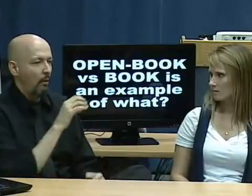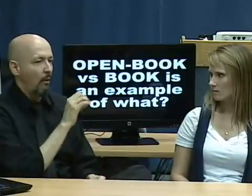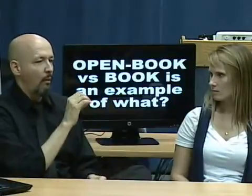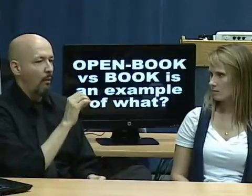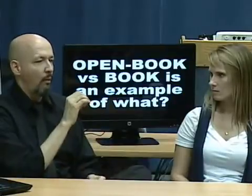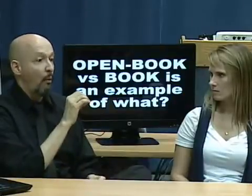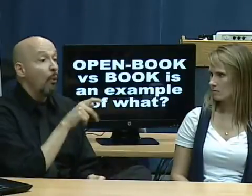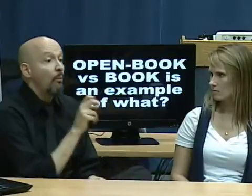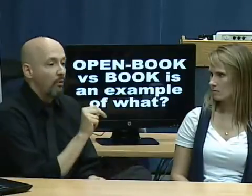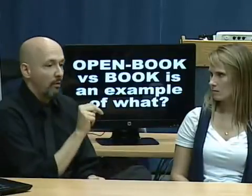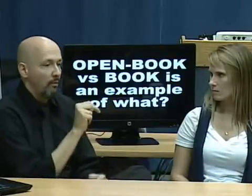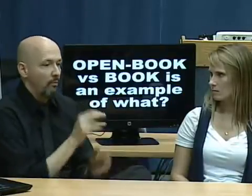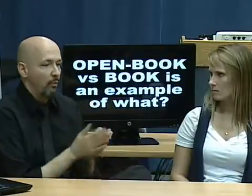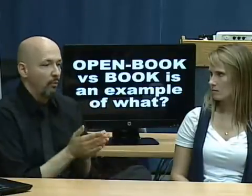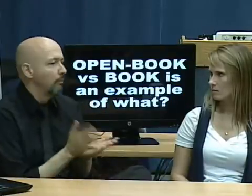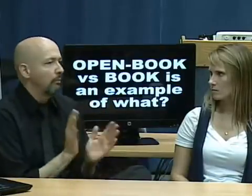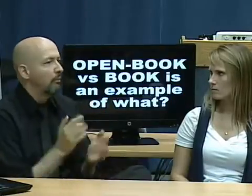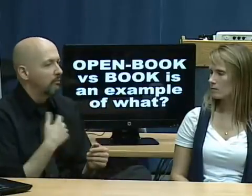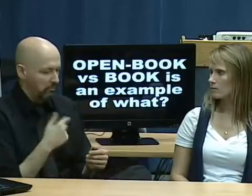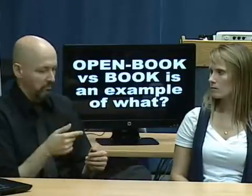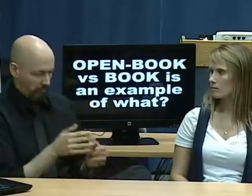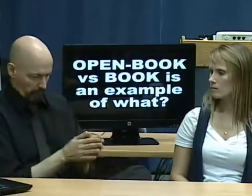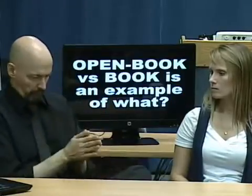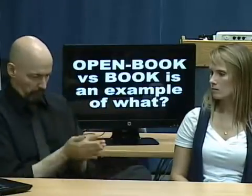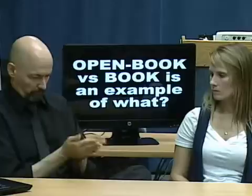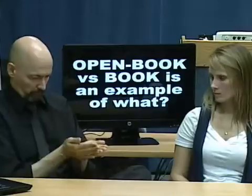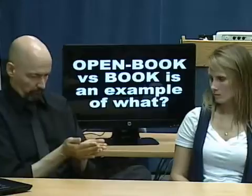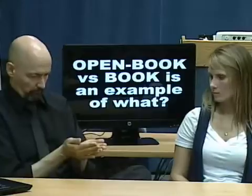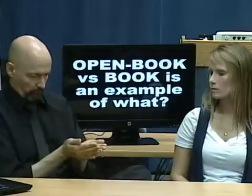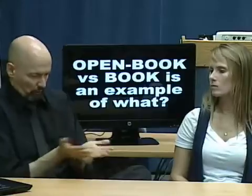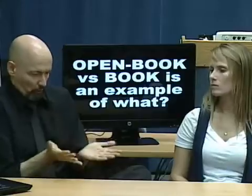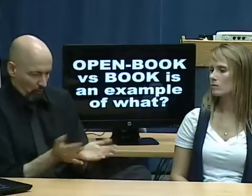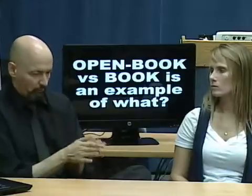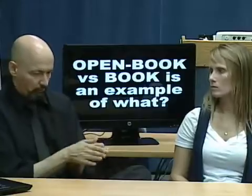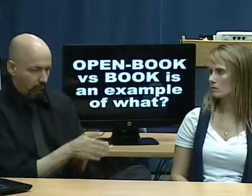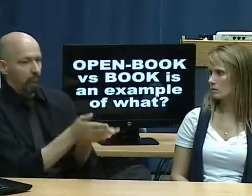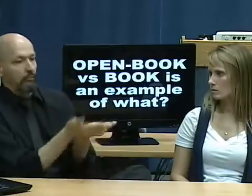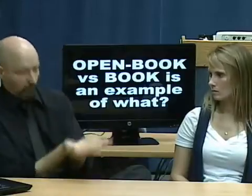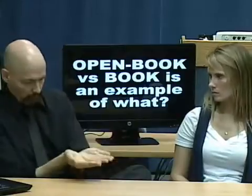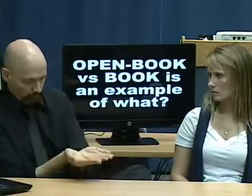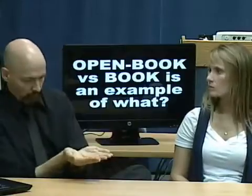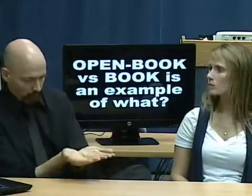and then "OPEN book." No. You just have this thing that you open like this, and now we can call it a book.